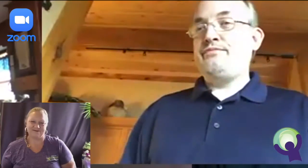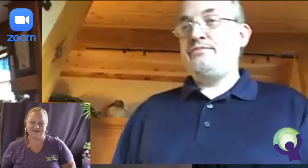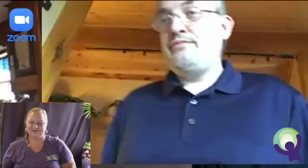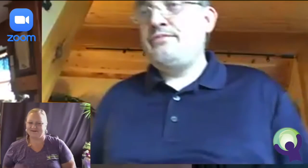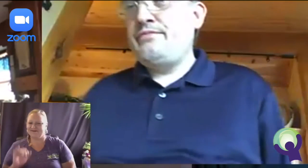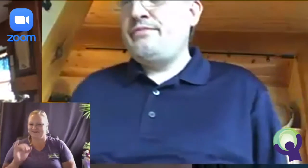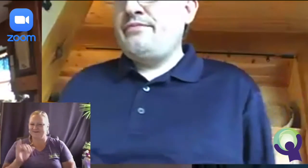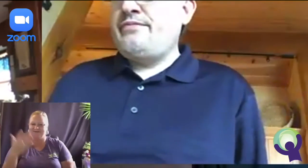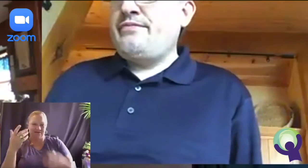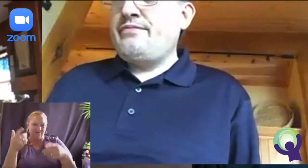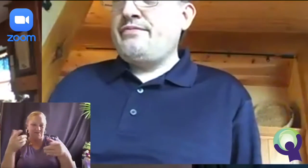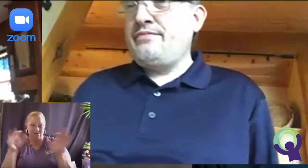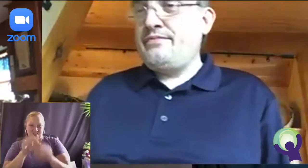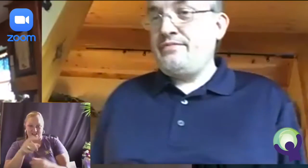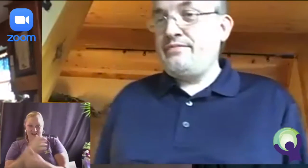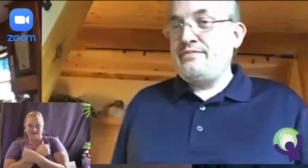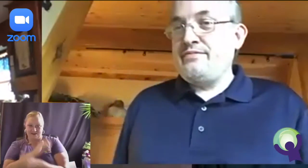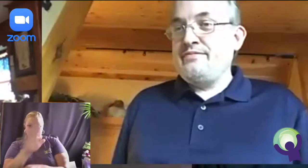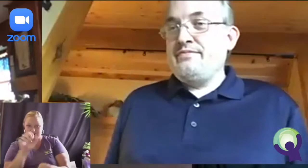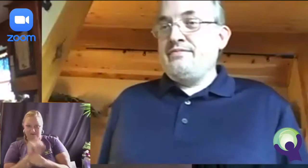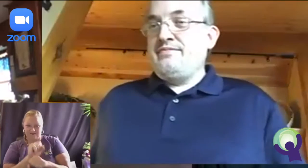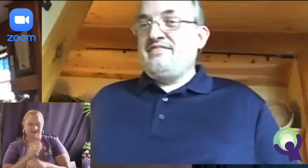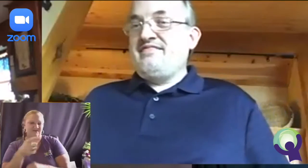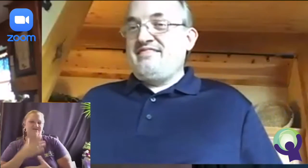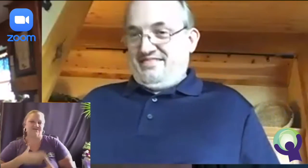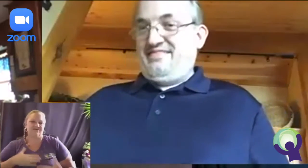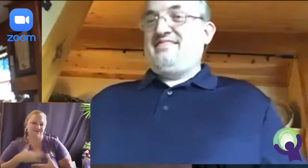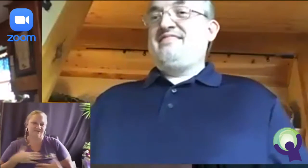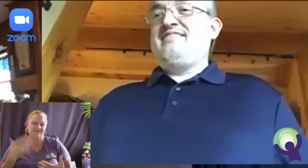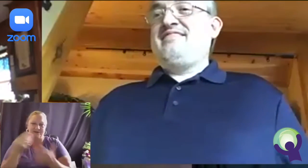to figure out what's important and what's not. Marcy Jo: Yeah, so obviously you love your job